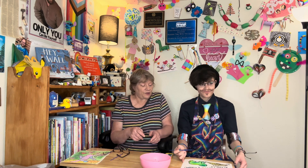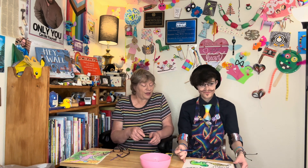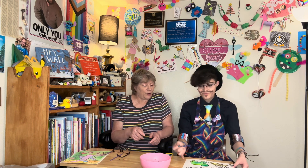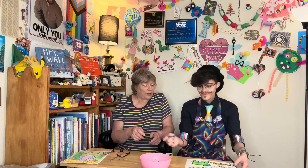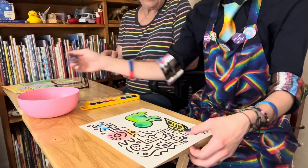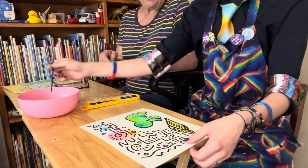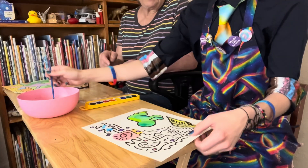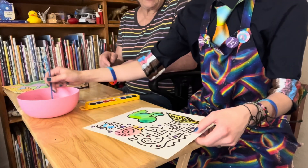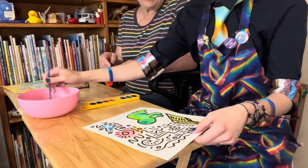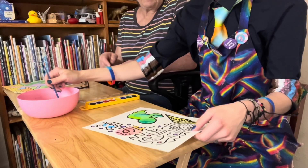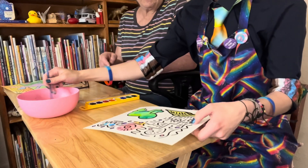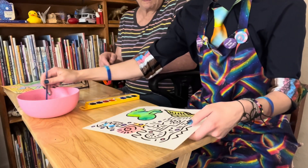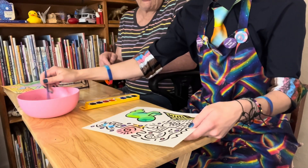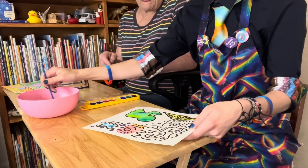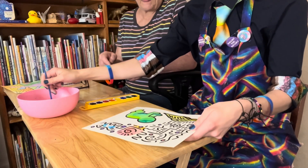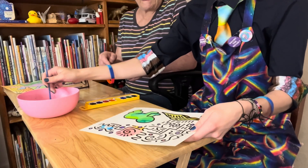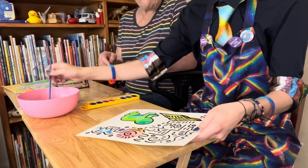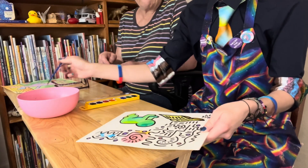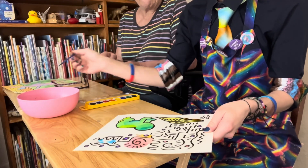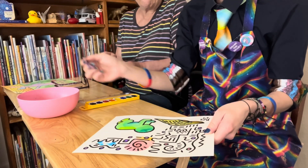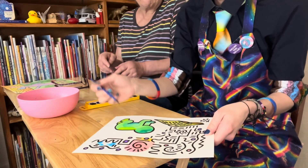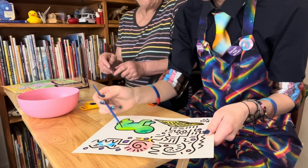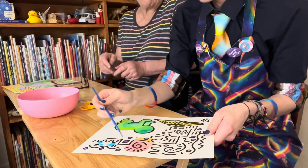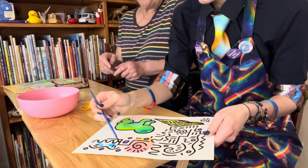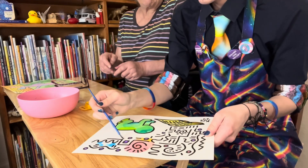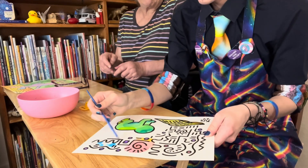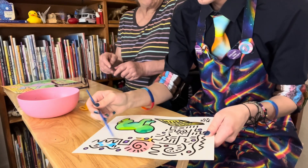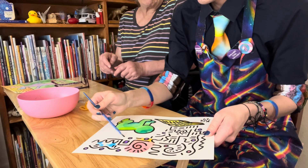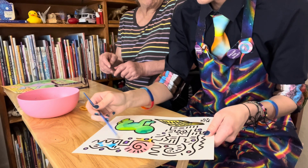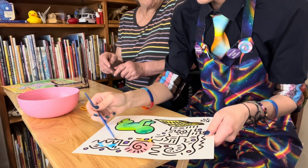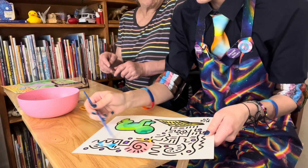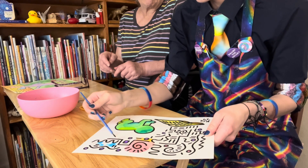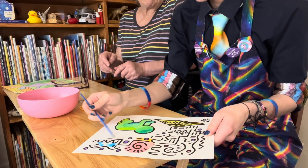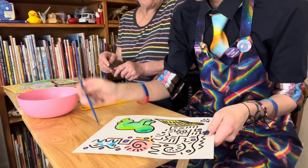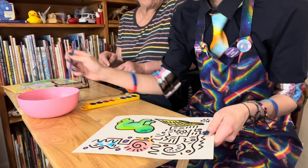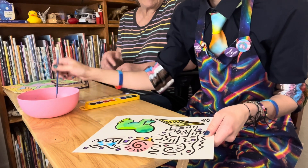do that while we hold that up? KAI: Yeah, absolutely. Let me see if I can get a little bit more water on here, and